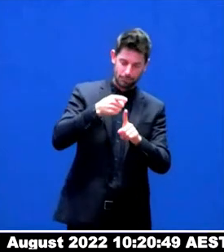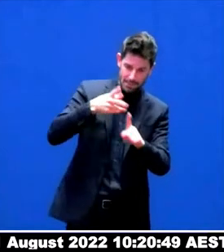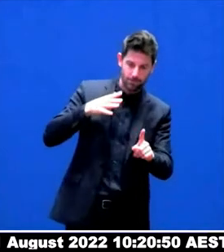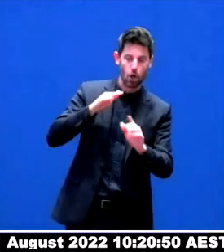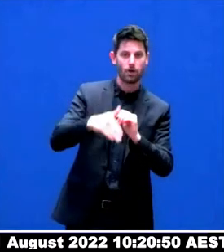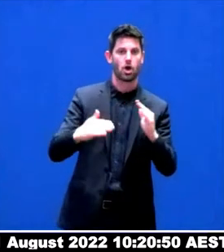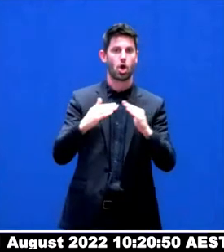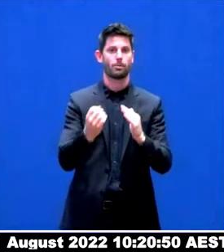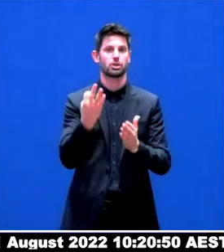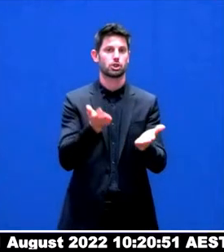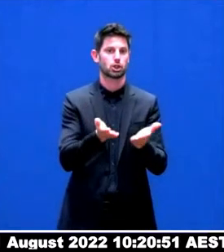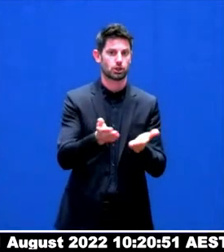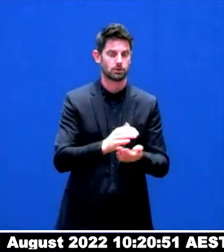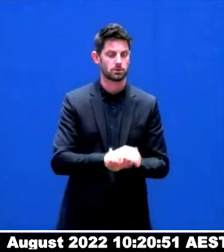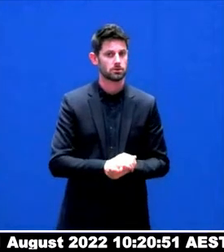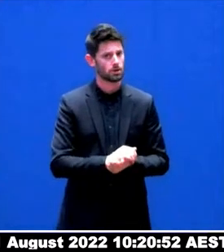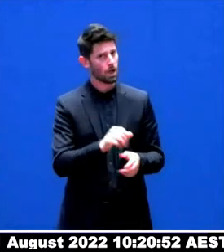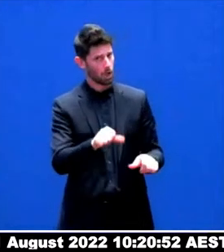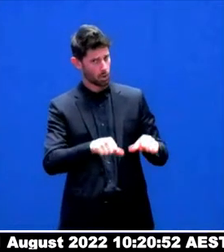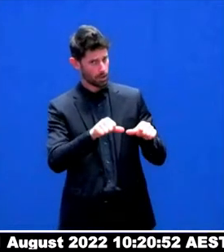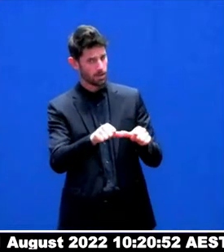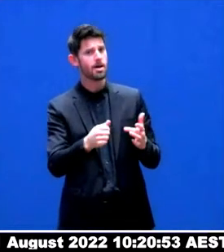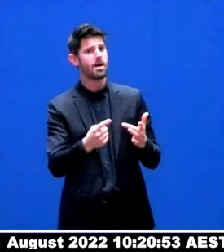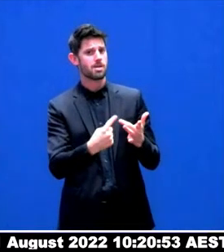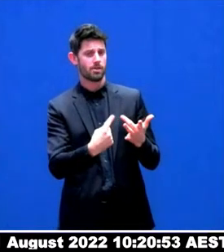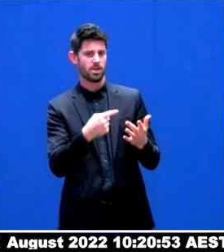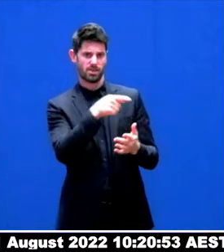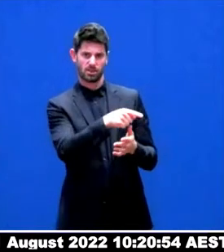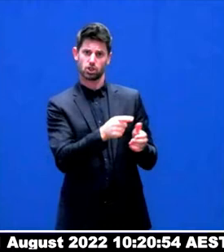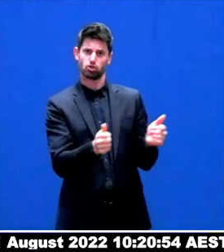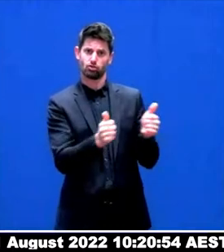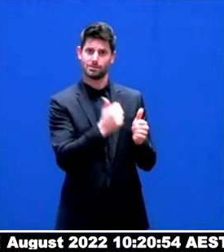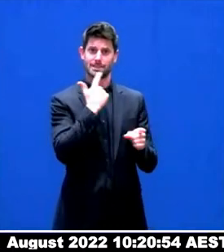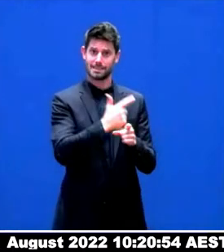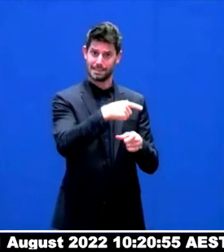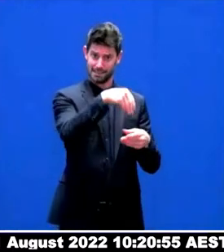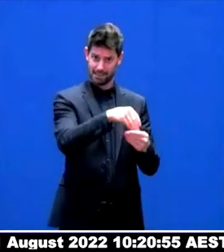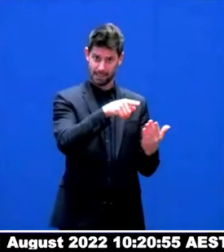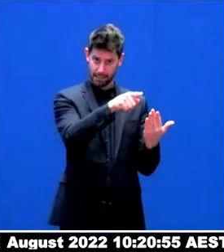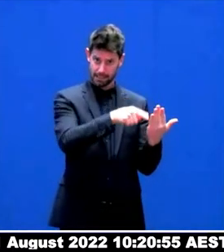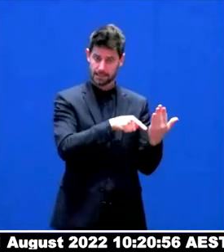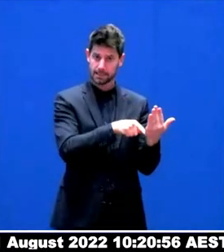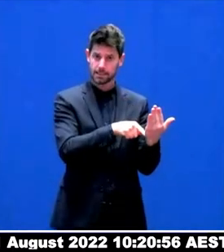And one of the requirements in terms of this Agreement is to meet particular